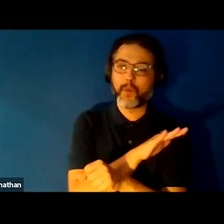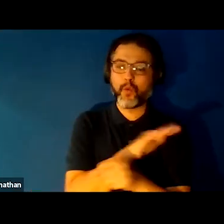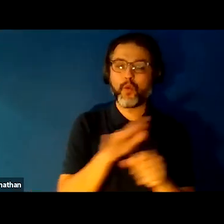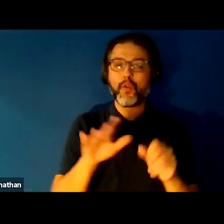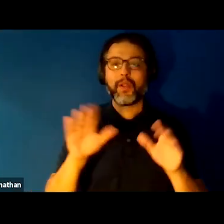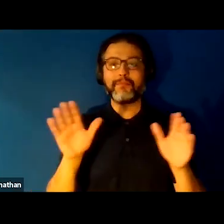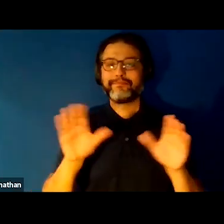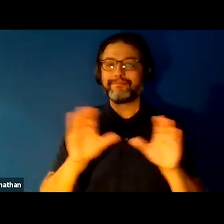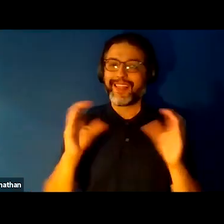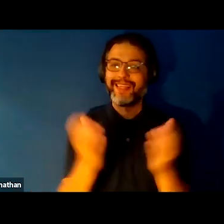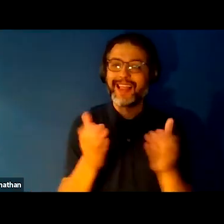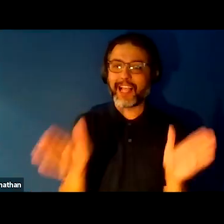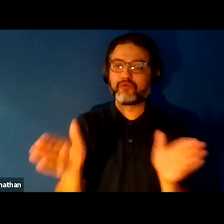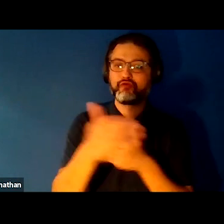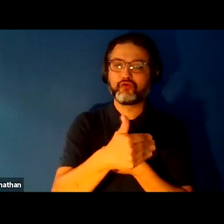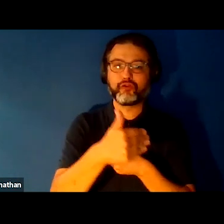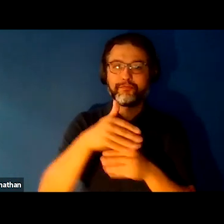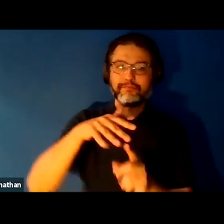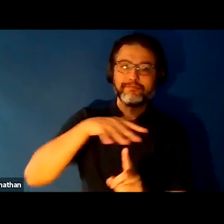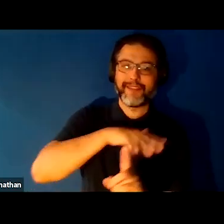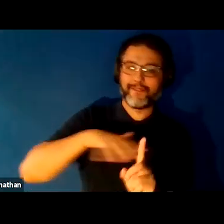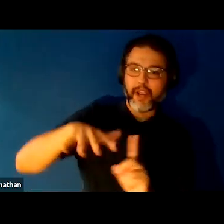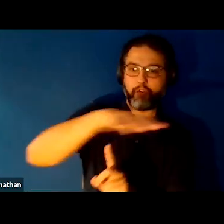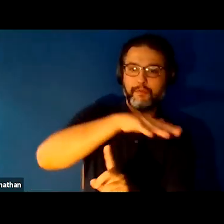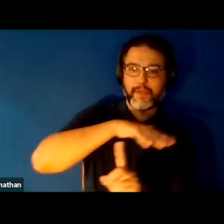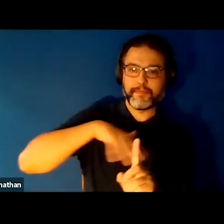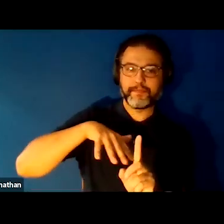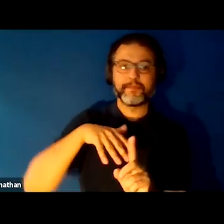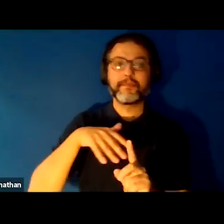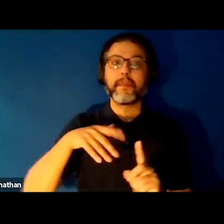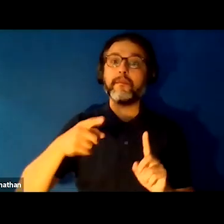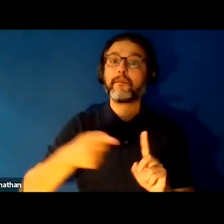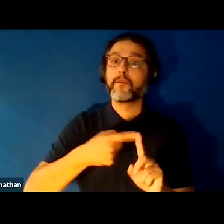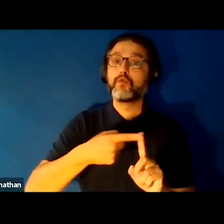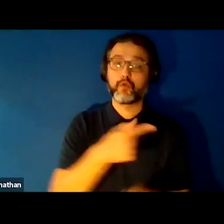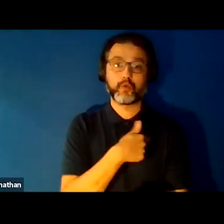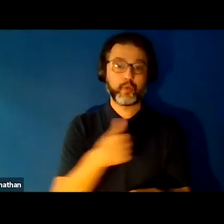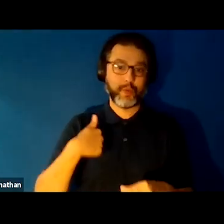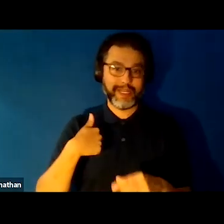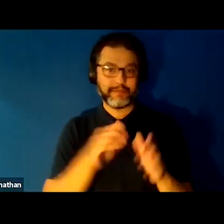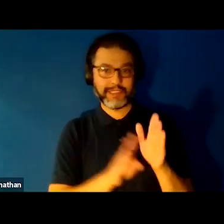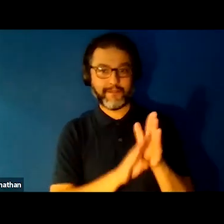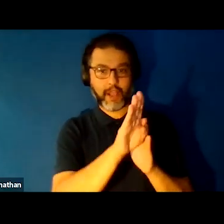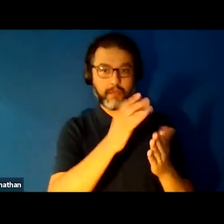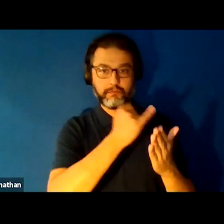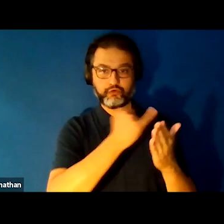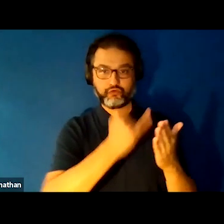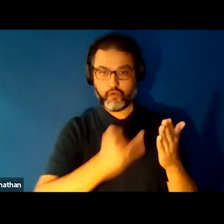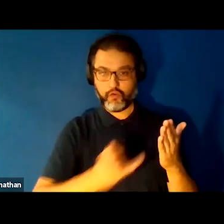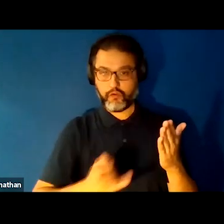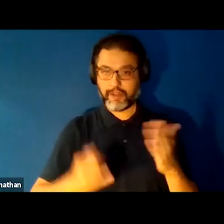And in those, first, we developed renderings together, like on the top left image.